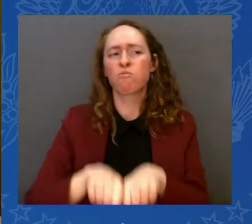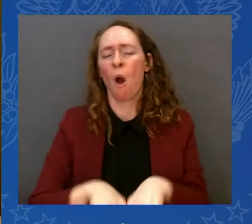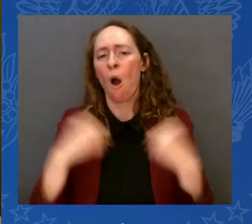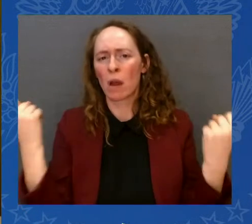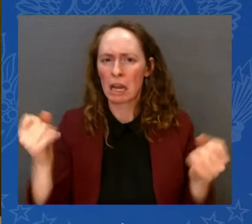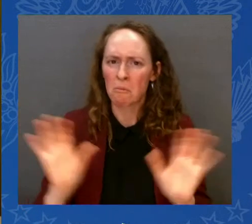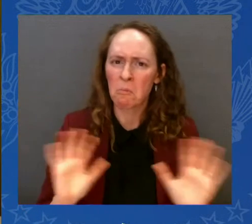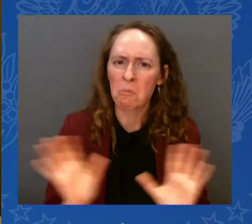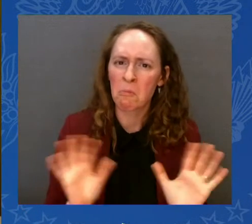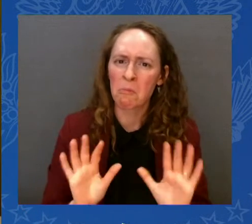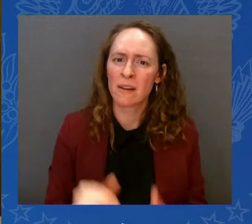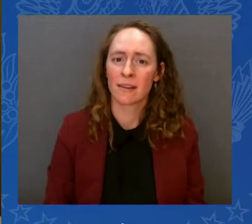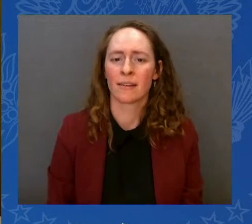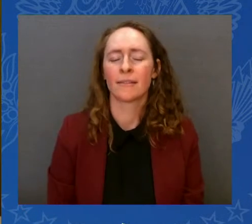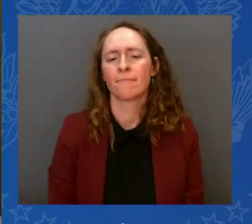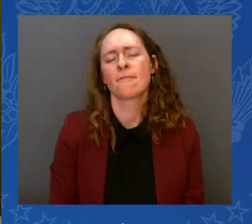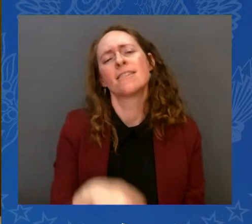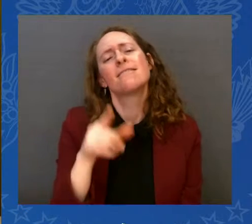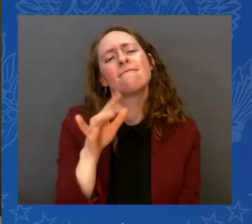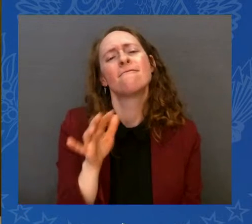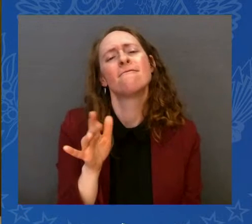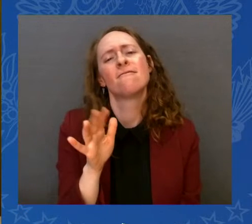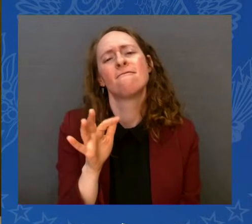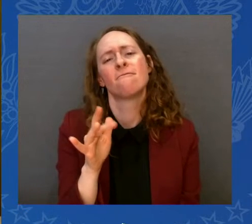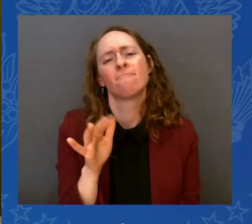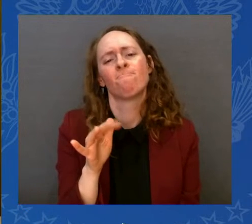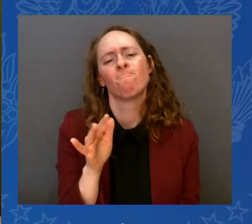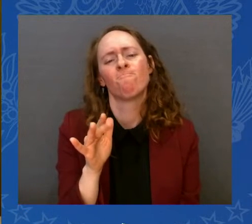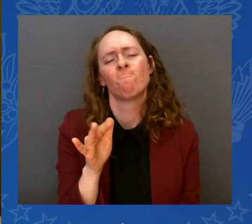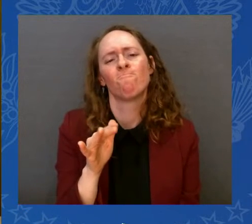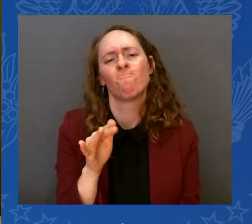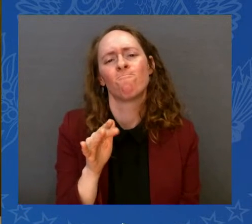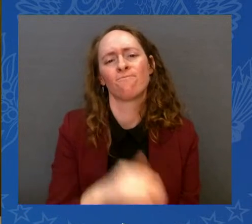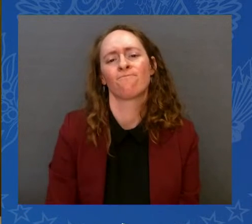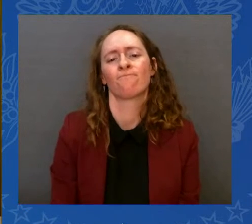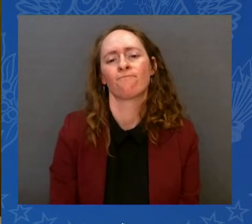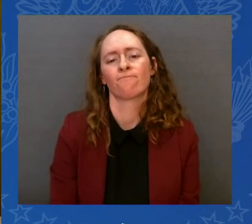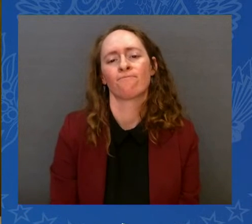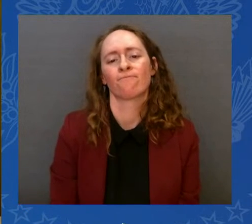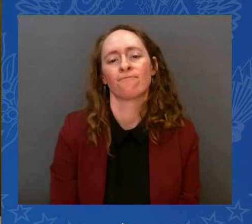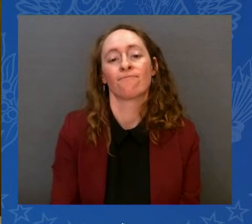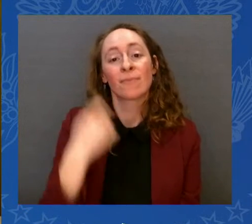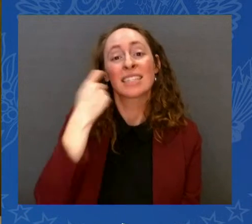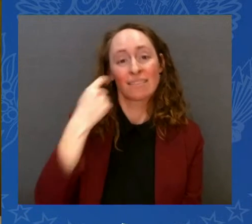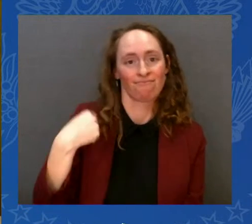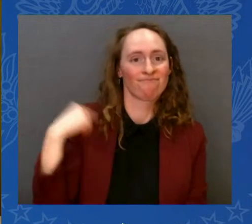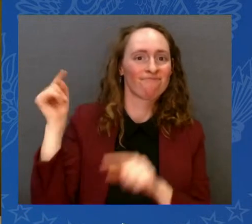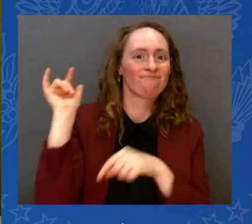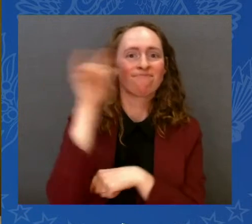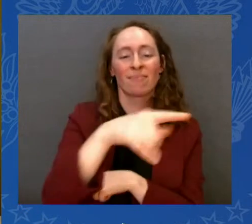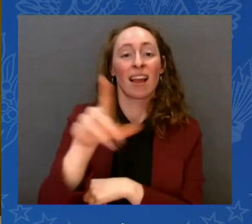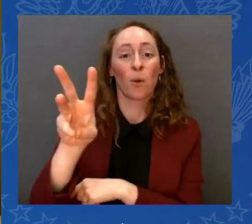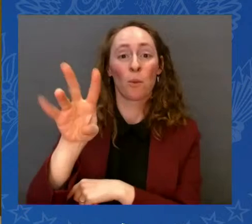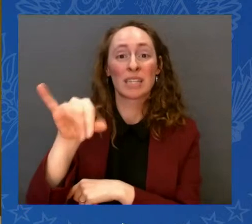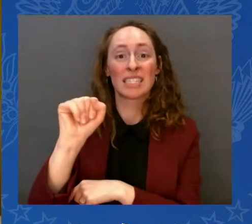I was just up in Wisconsin with Governor Evers going around the country, like the Vice President is meeting with a lot of you all,